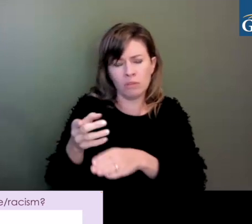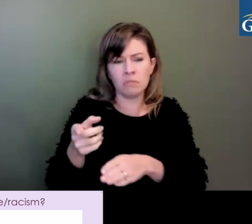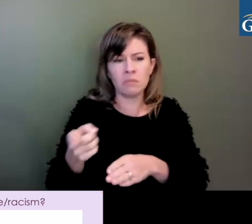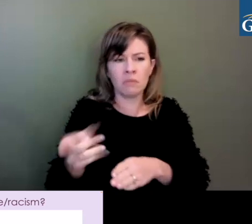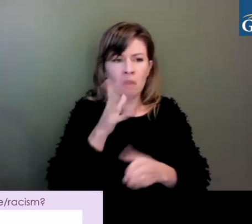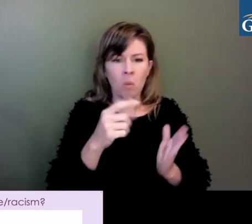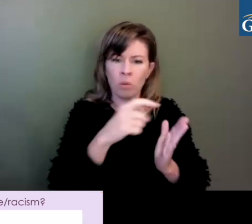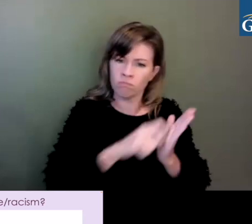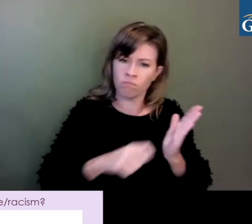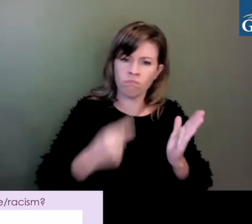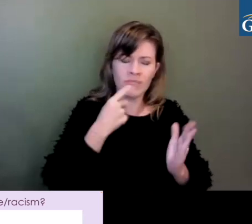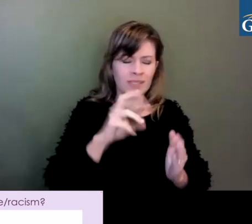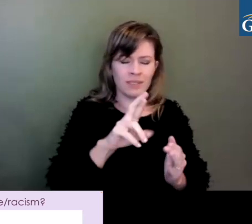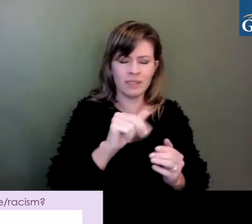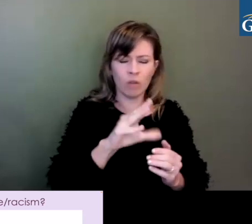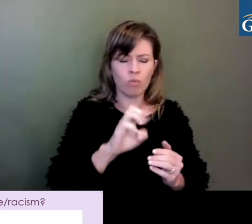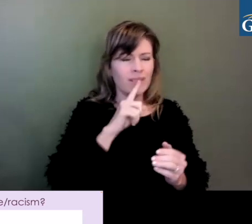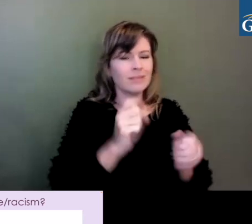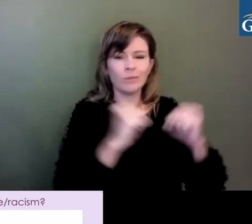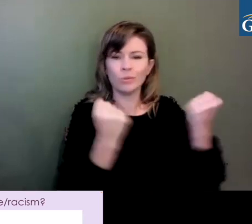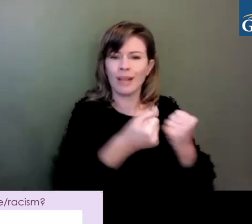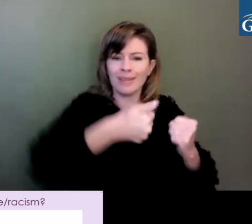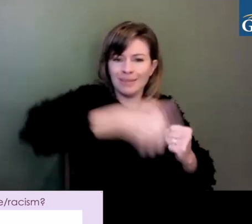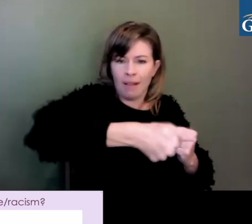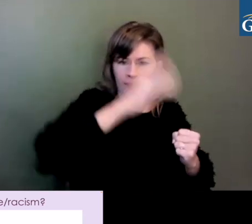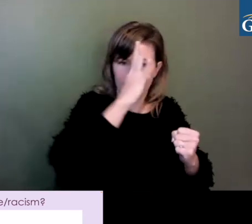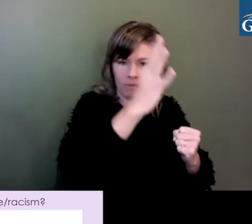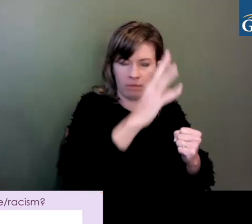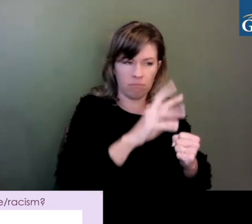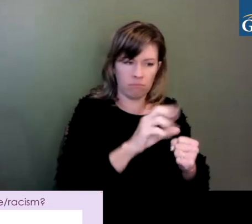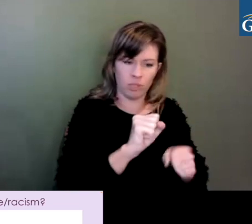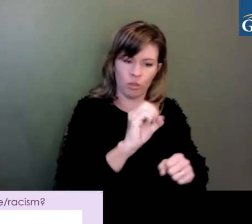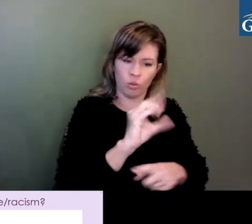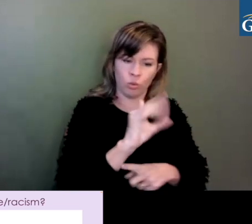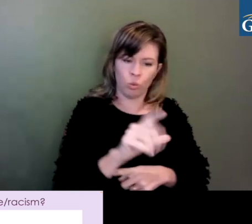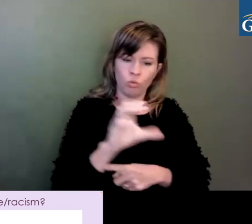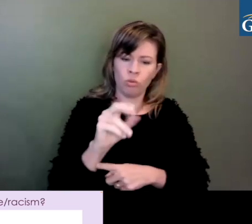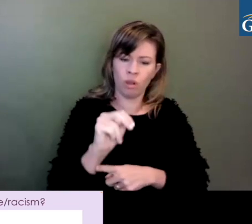construct. And that's great. That is the correct answer. So you got the correct answer on the test. But the next